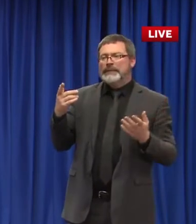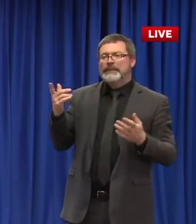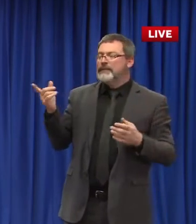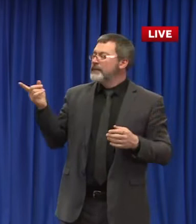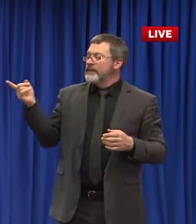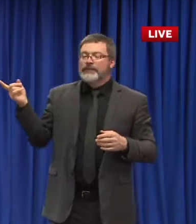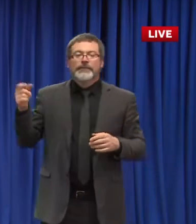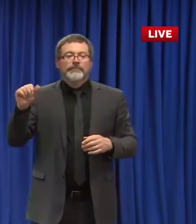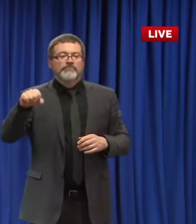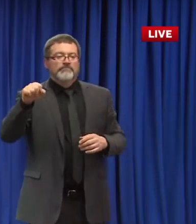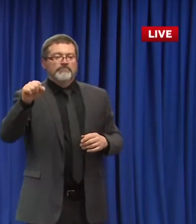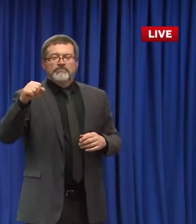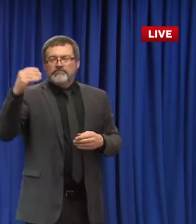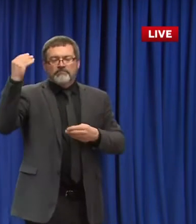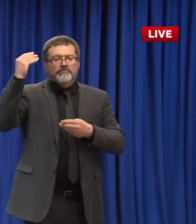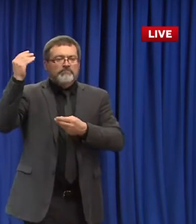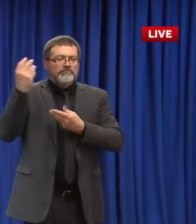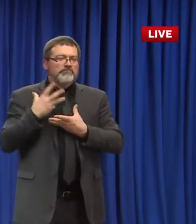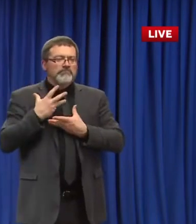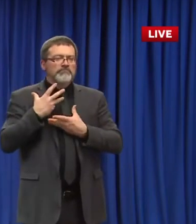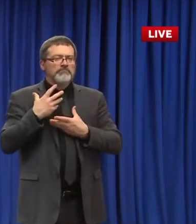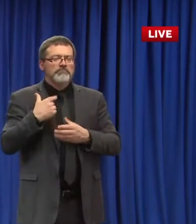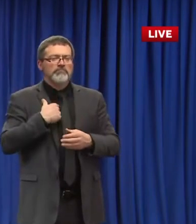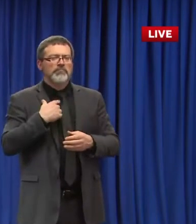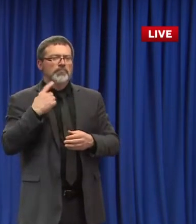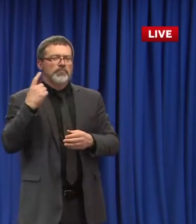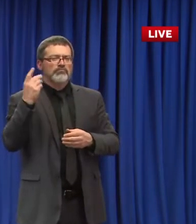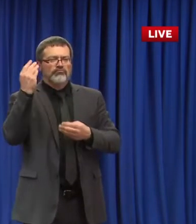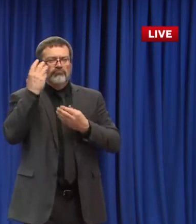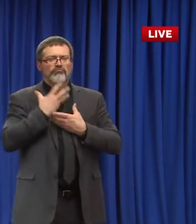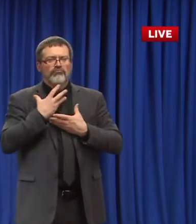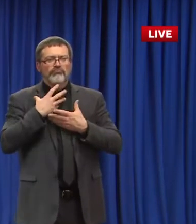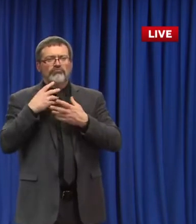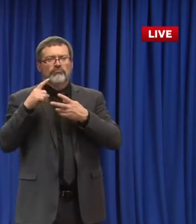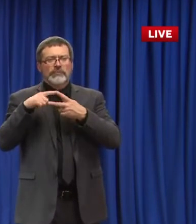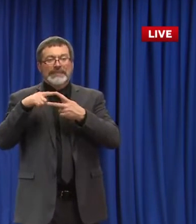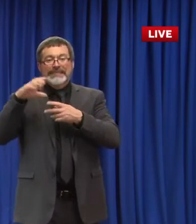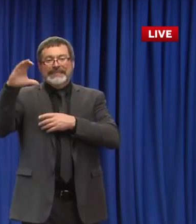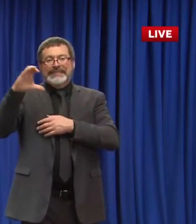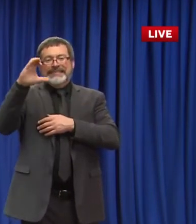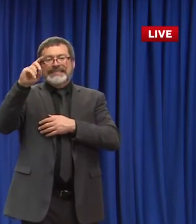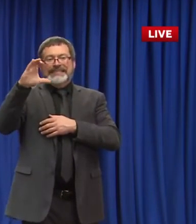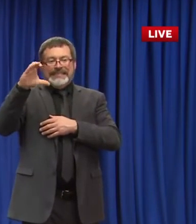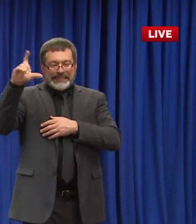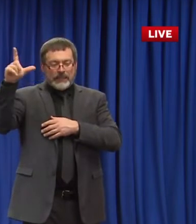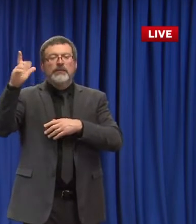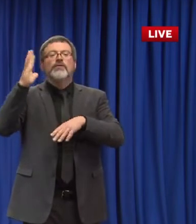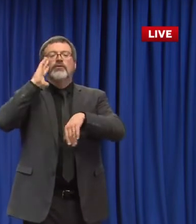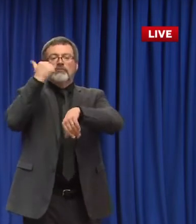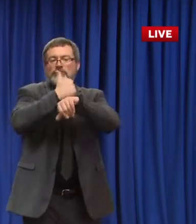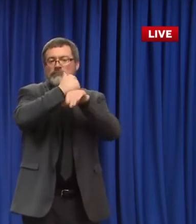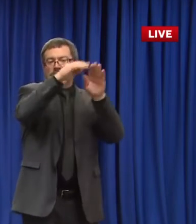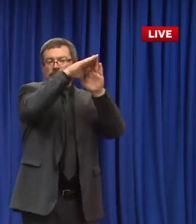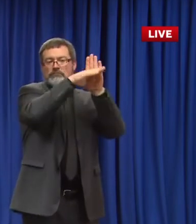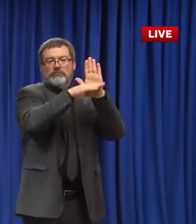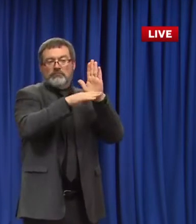I HEARD SOME OF THE COMMENTS SO I BELIEVE THERE WAS ALSO A PIECE TO THAT WHERE THE CDC IS SUPPOSED GOING TO PUT OUT SOME GUIDANCE.